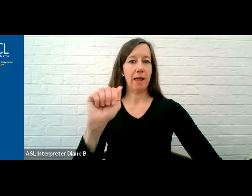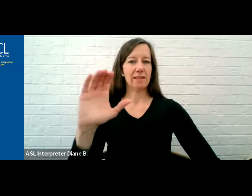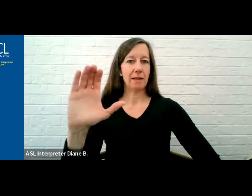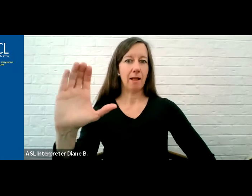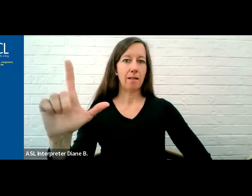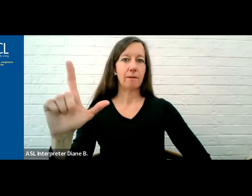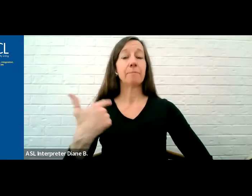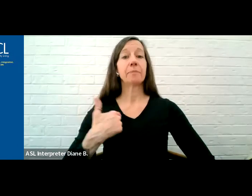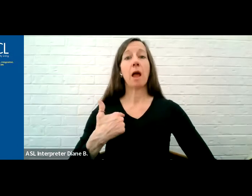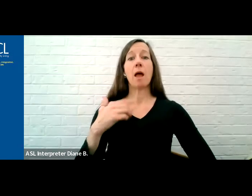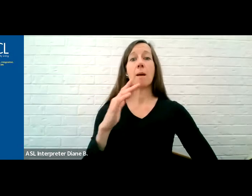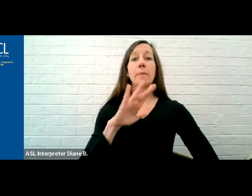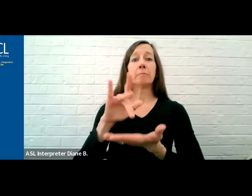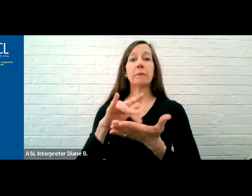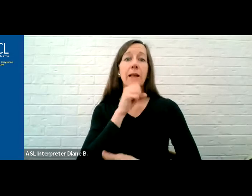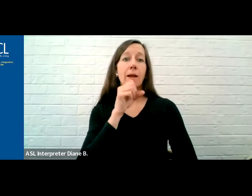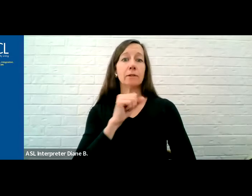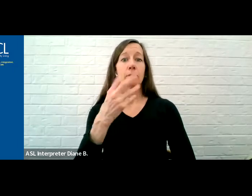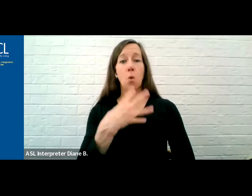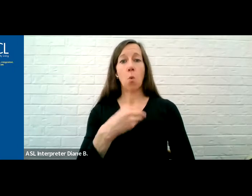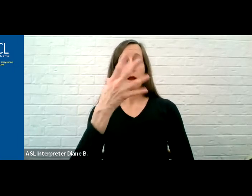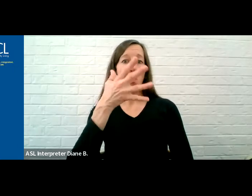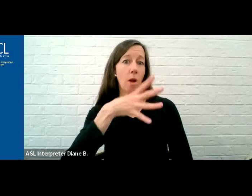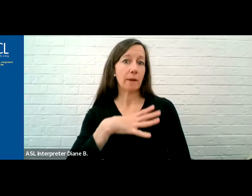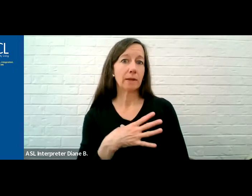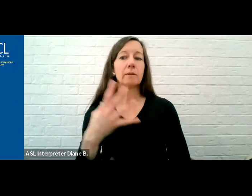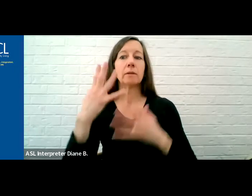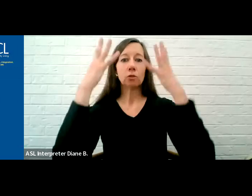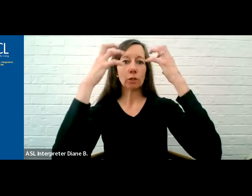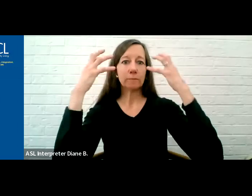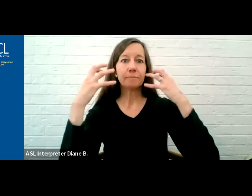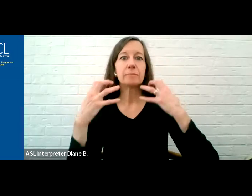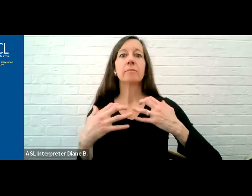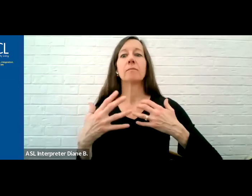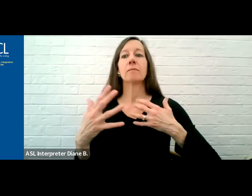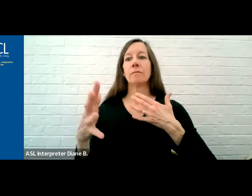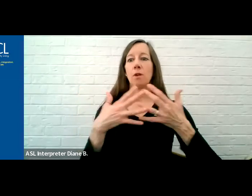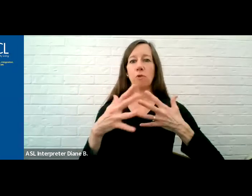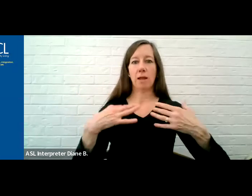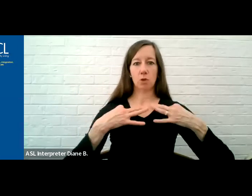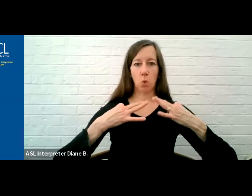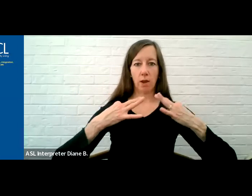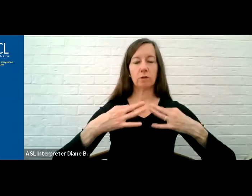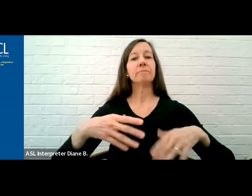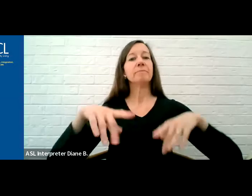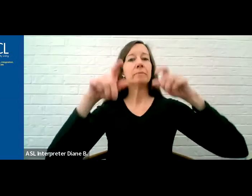I have on a gray sweater and reading glasses. I have a virtual background which is blue, and has the Acl.